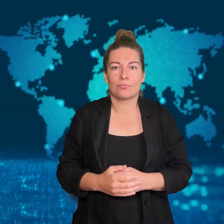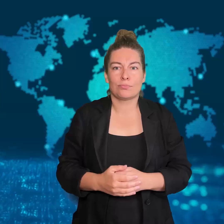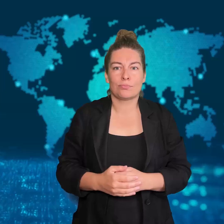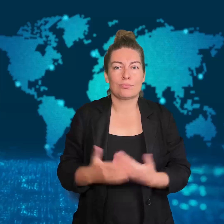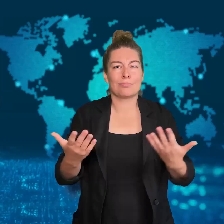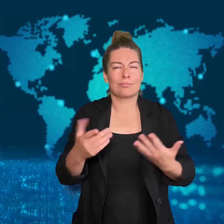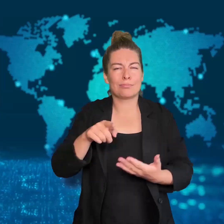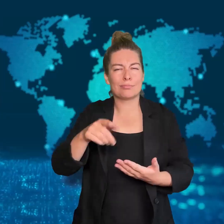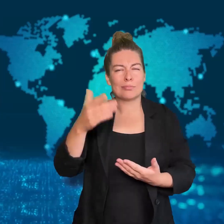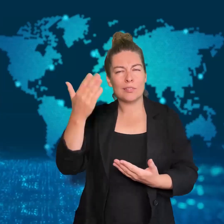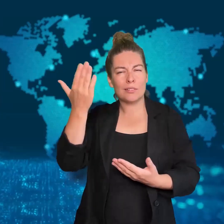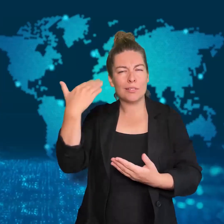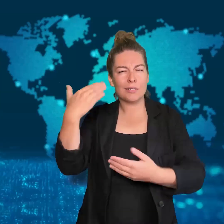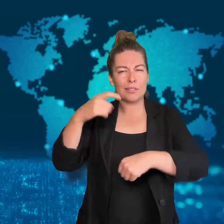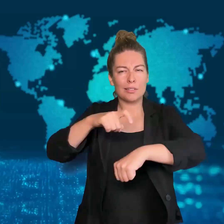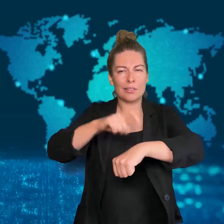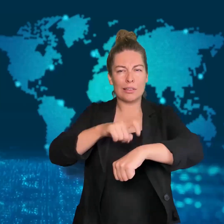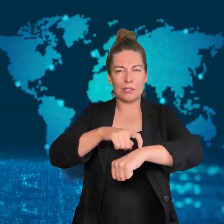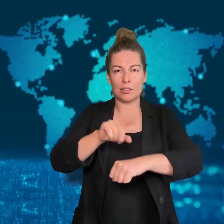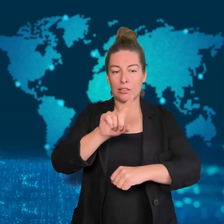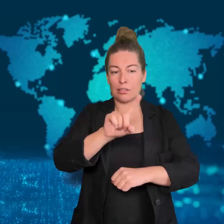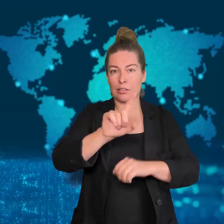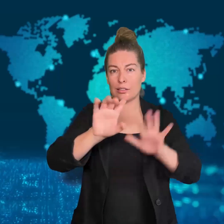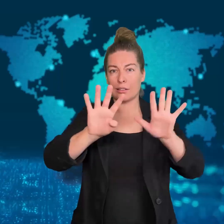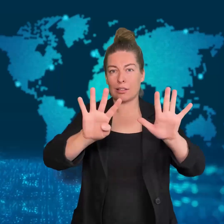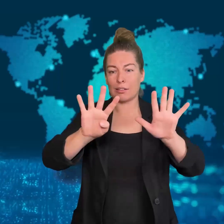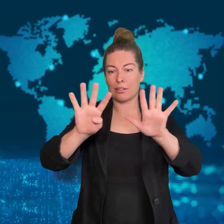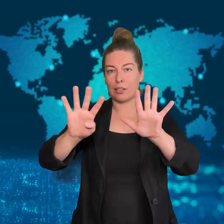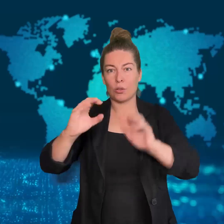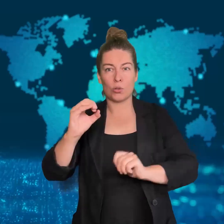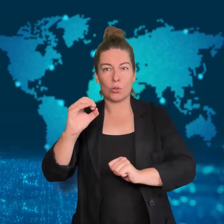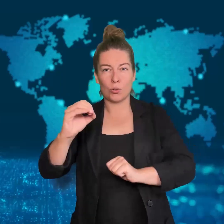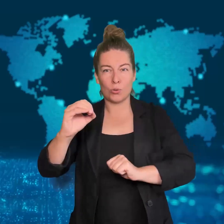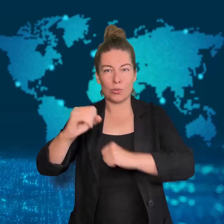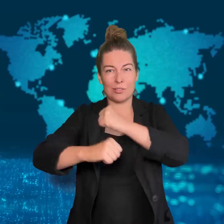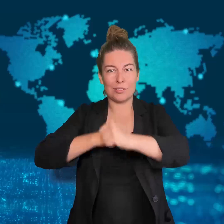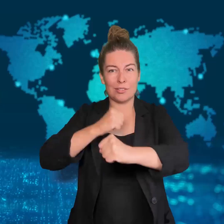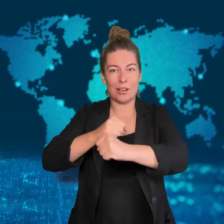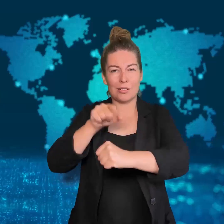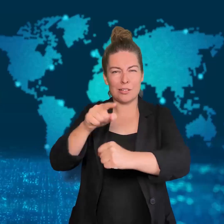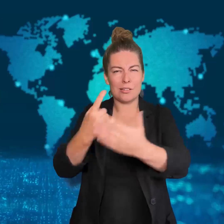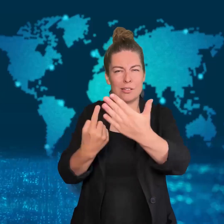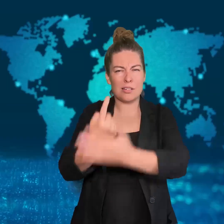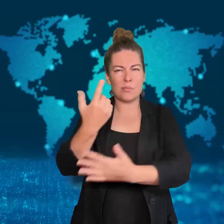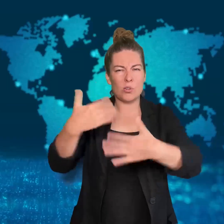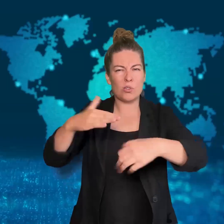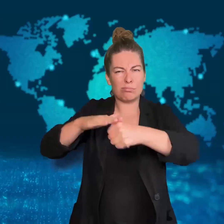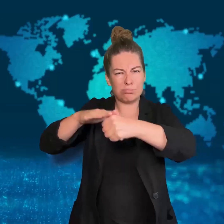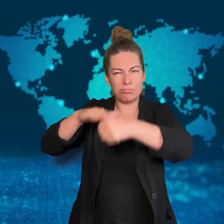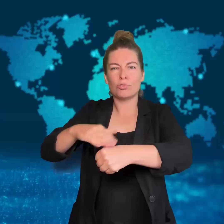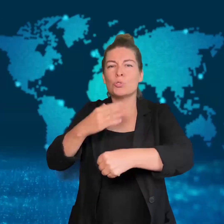It was the largest group to condemn antisemitism since the great protest that